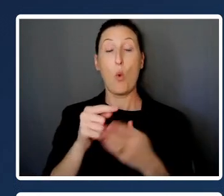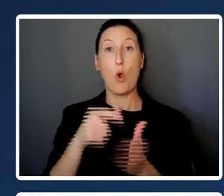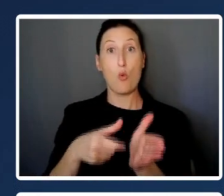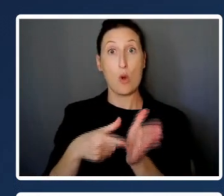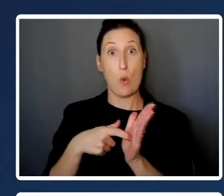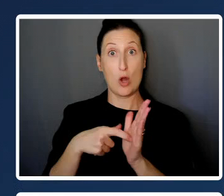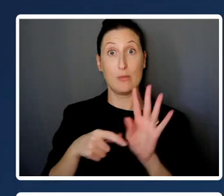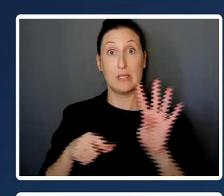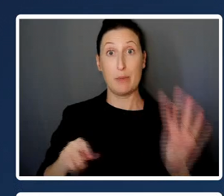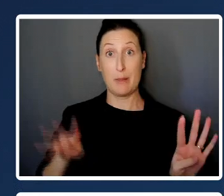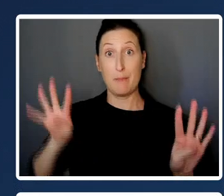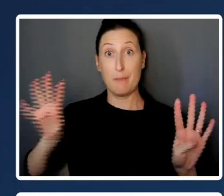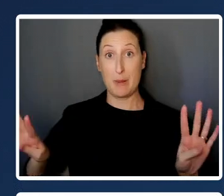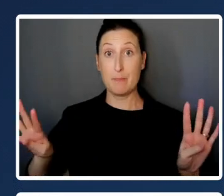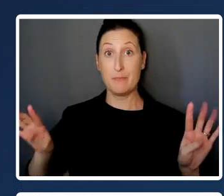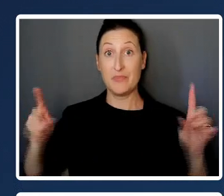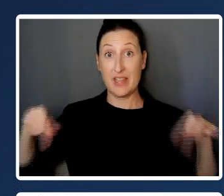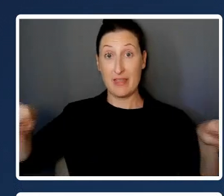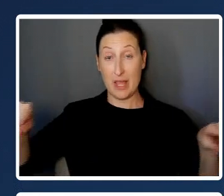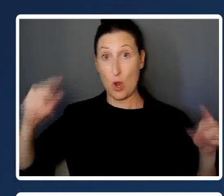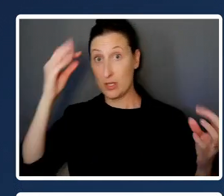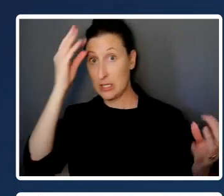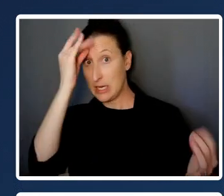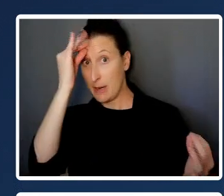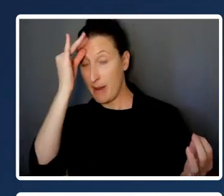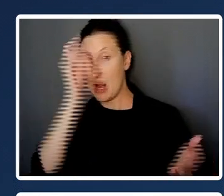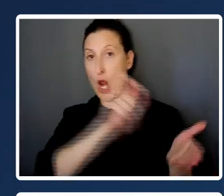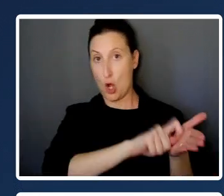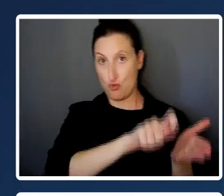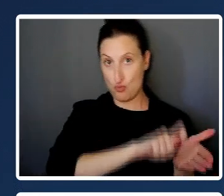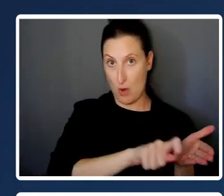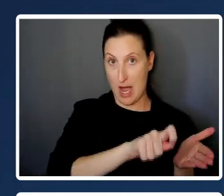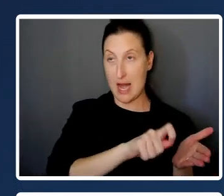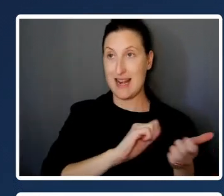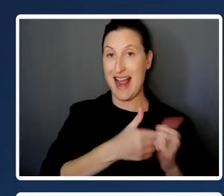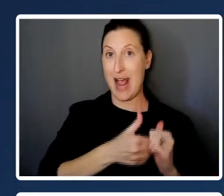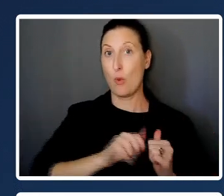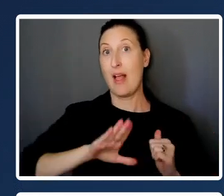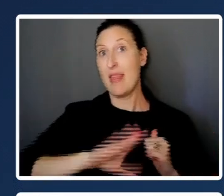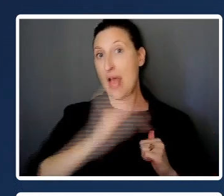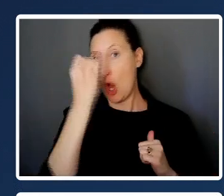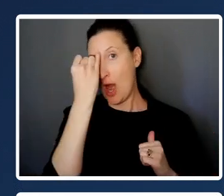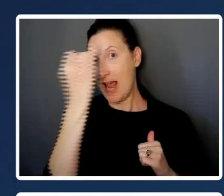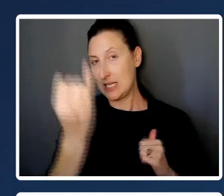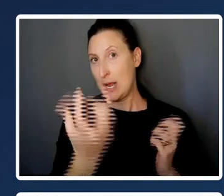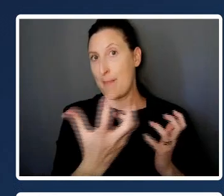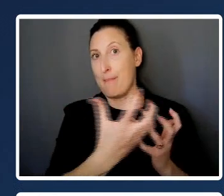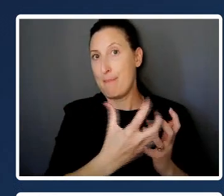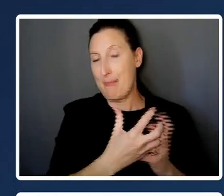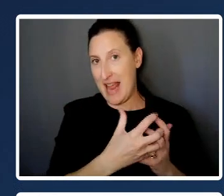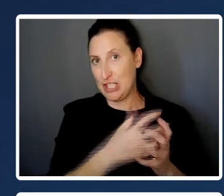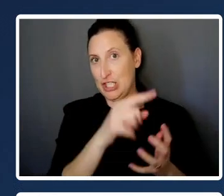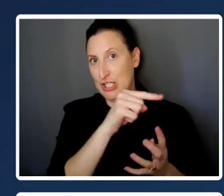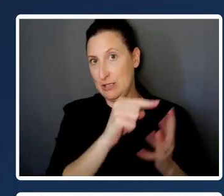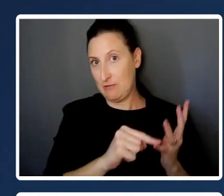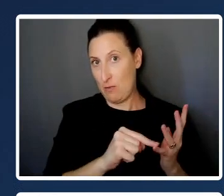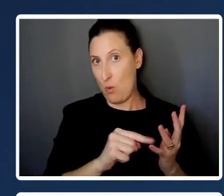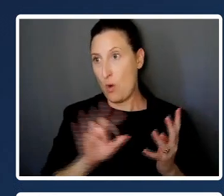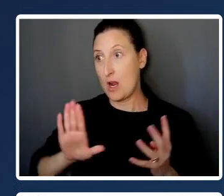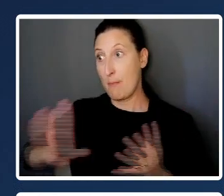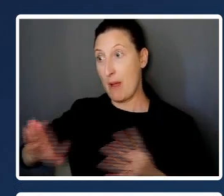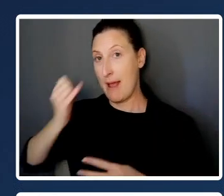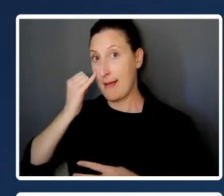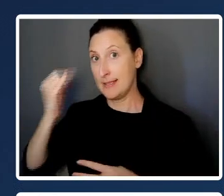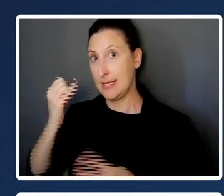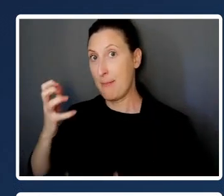and had to write out, you know, how does my -- our stamp topic idea fit those four areas.